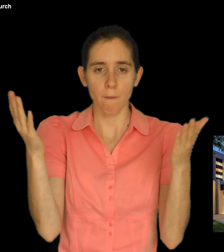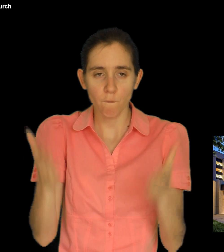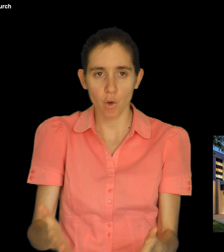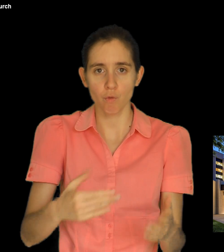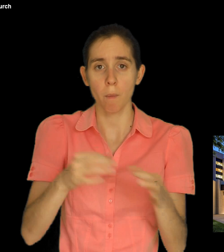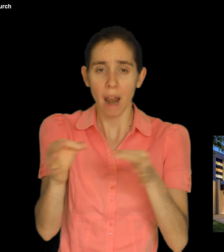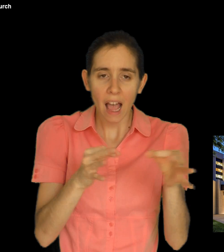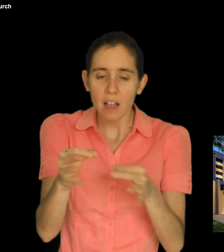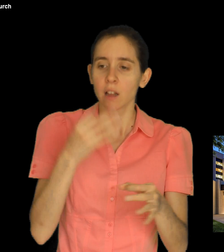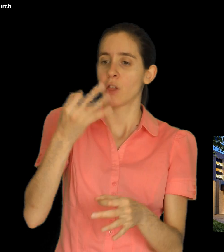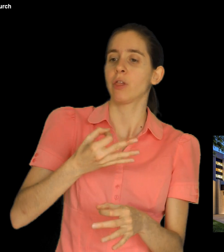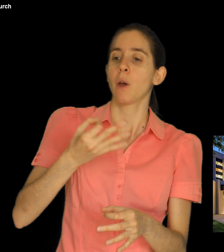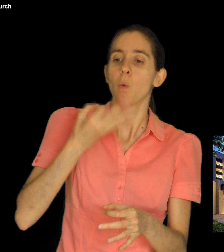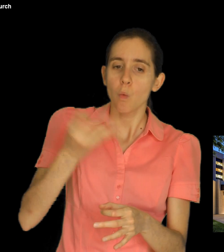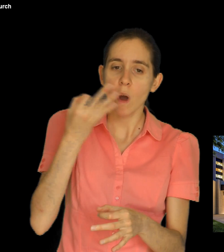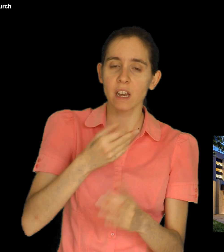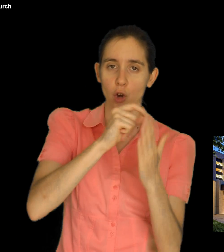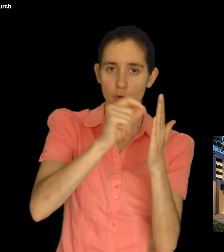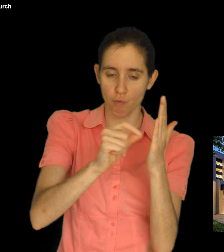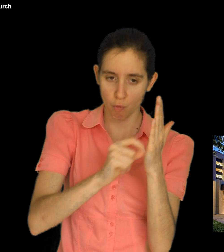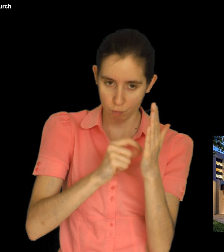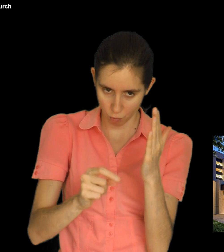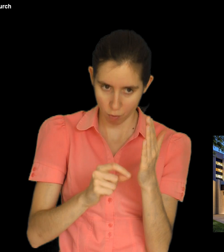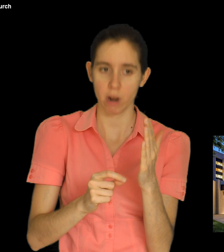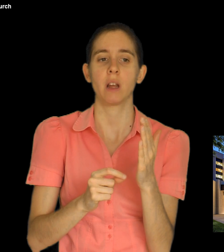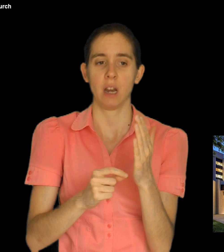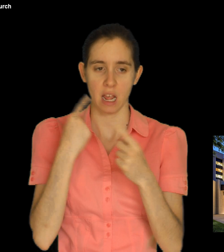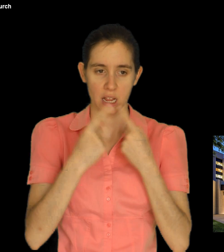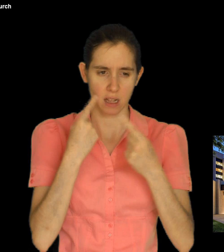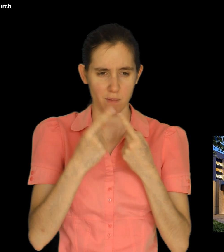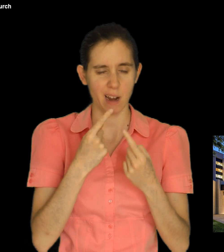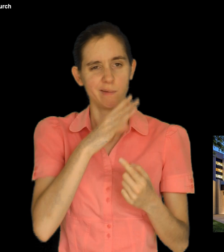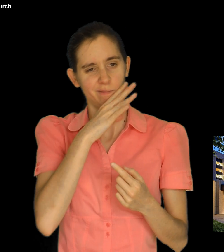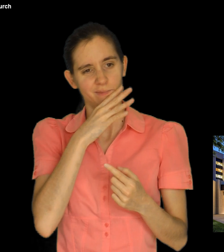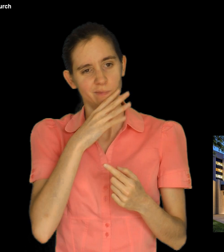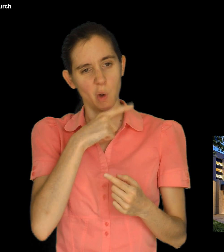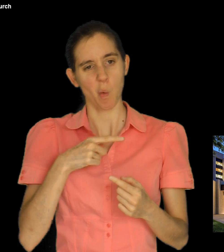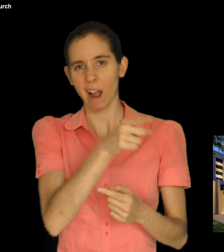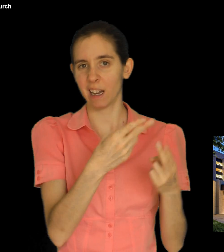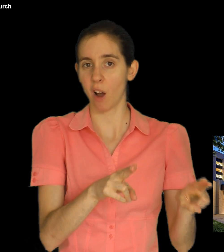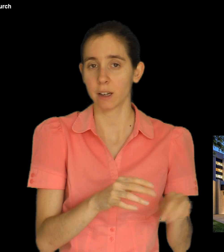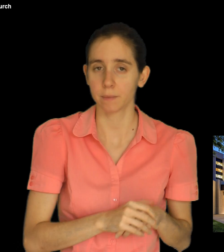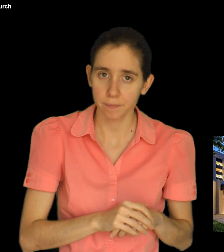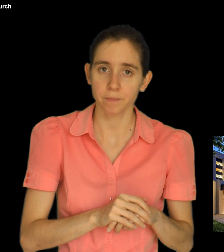they awaited a report concerning the mysterious cause of death. The verdict